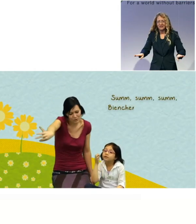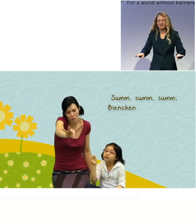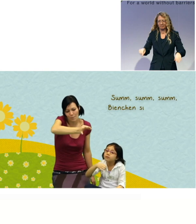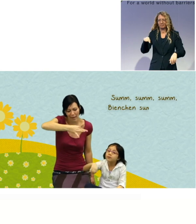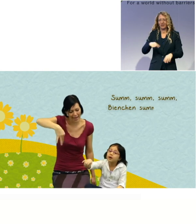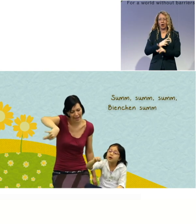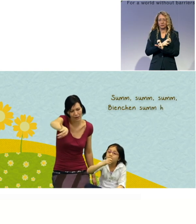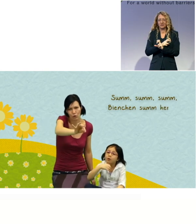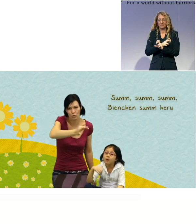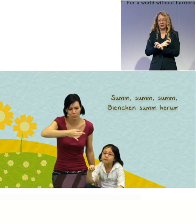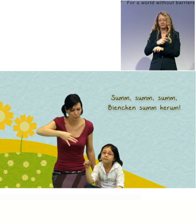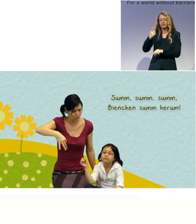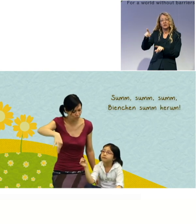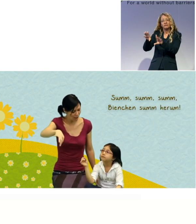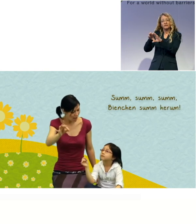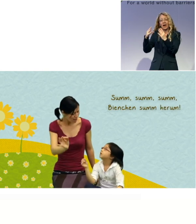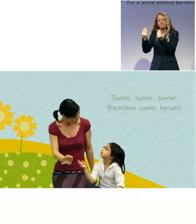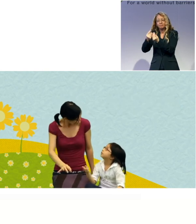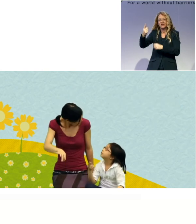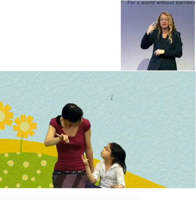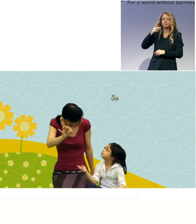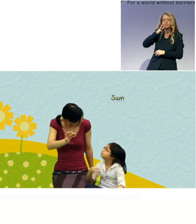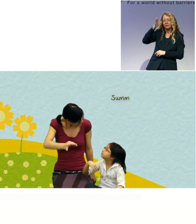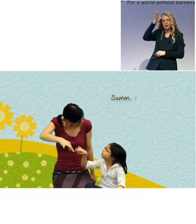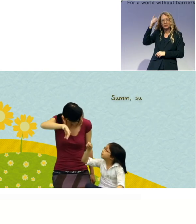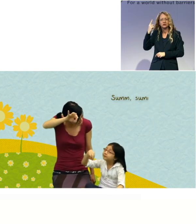... children with deaf parents, and children with hearing impairments.